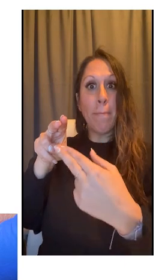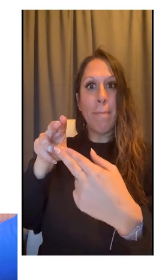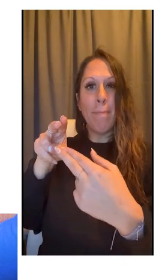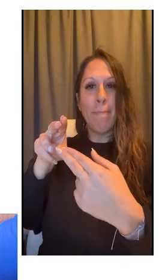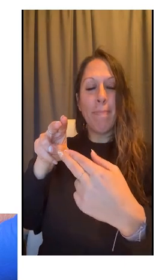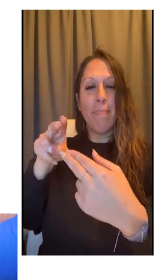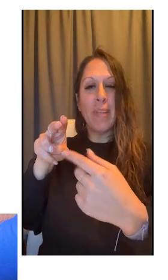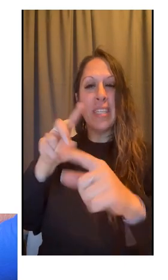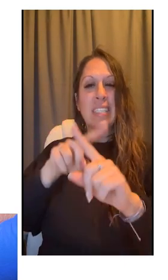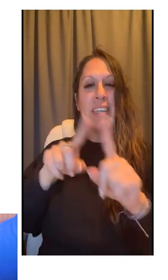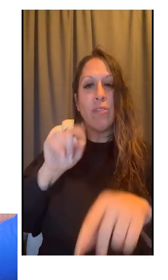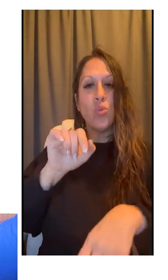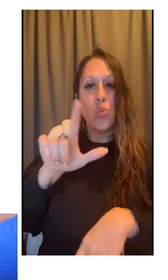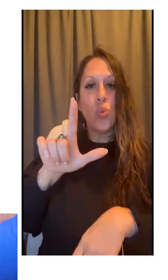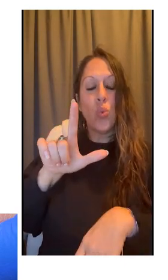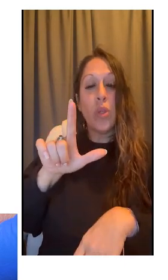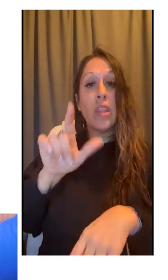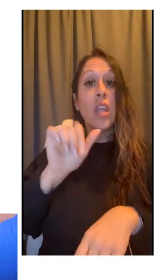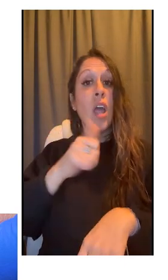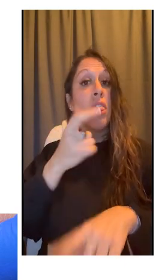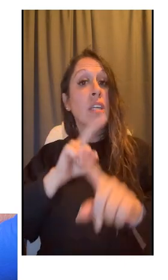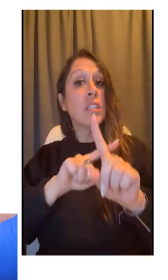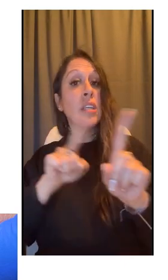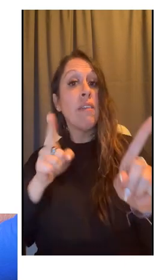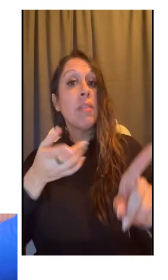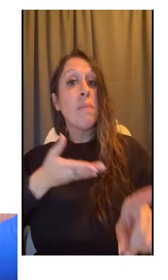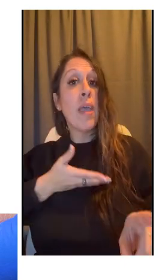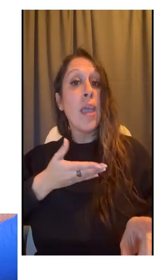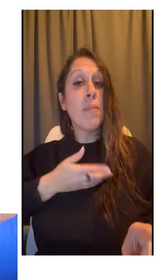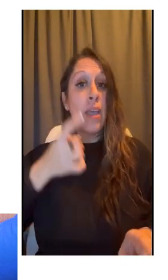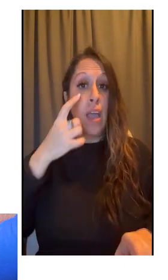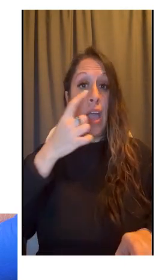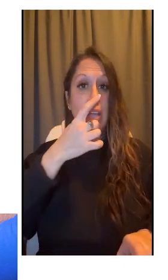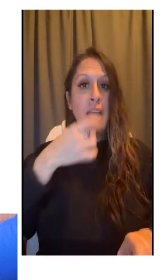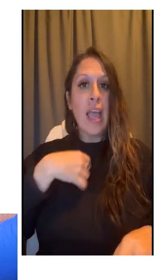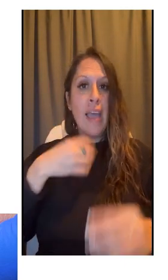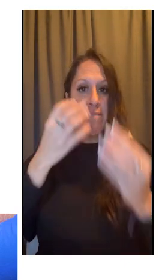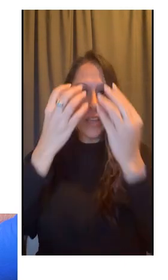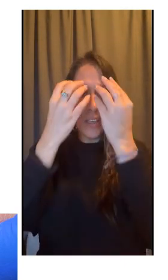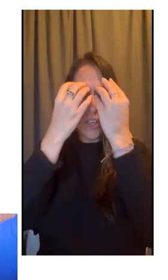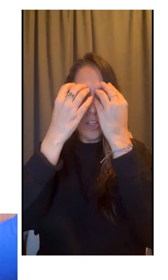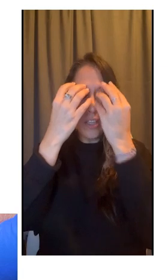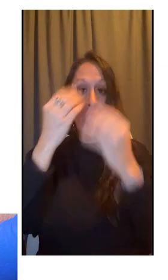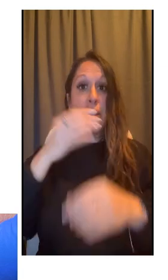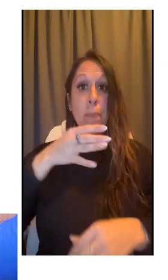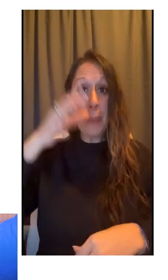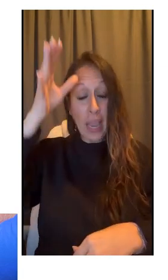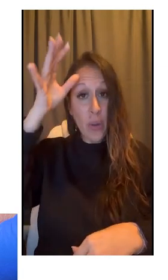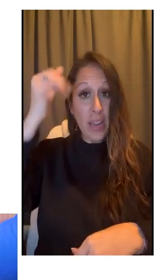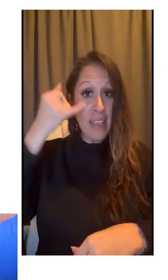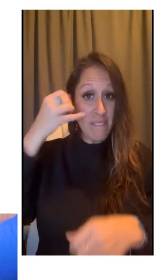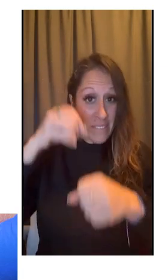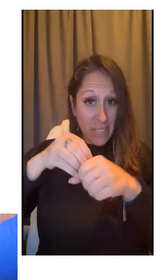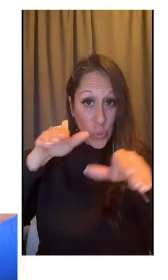using a different tool. The other differences are that the baby's eyes will have goggles and any parent who stays in the room will have